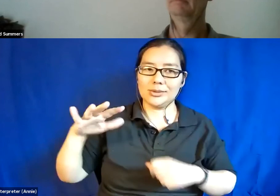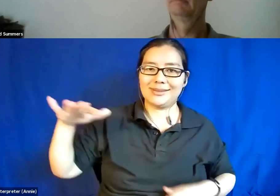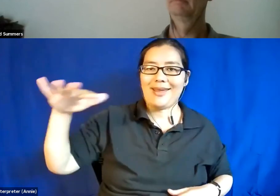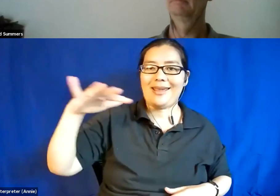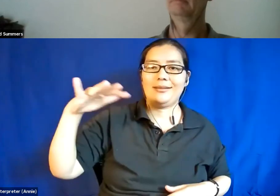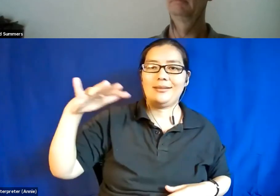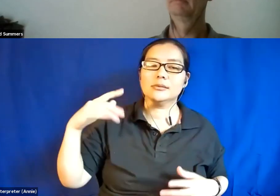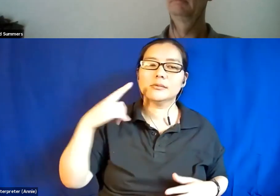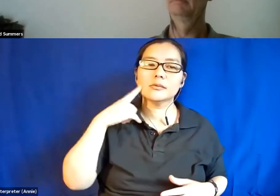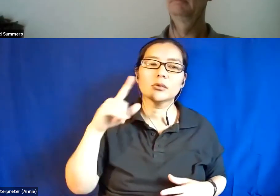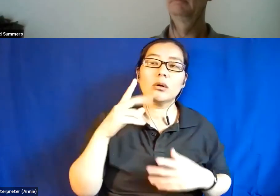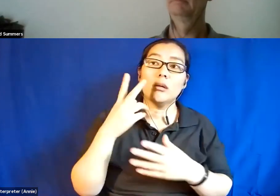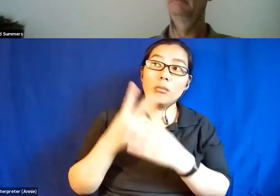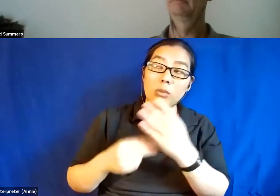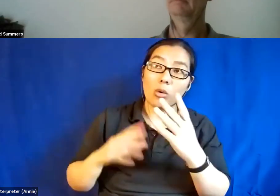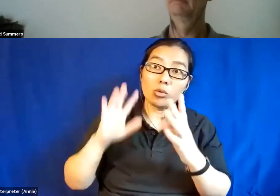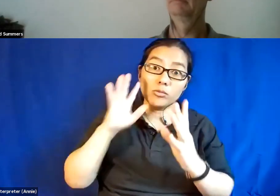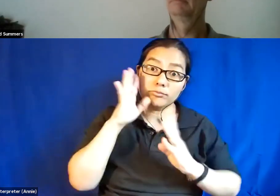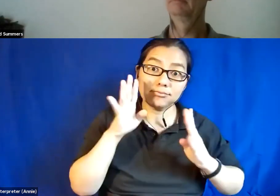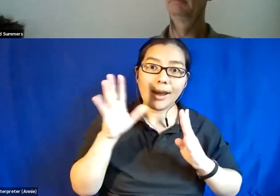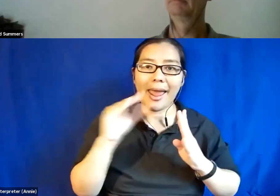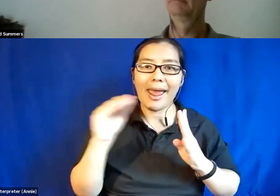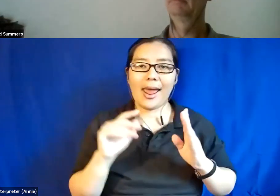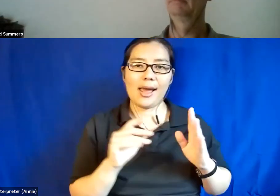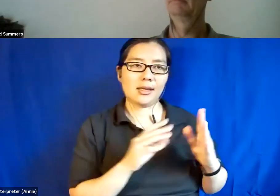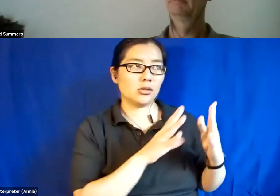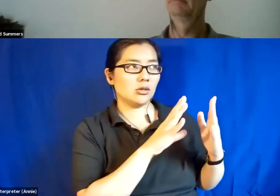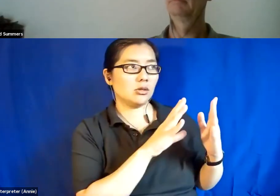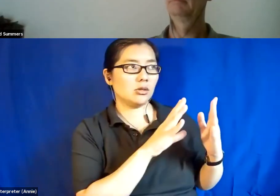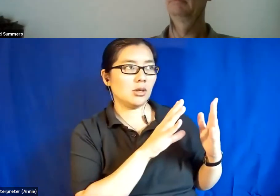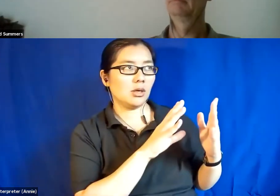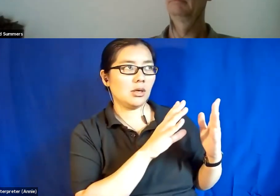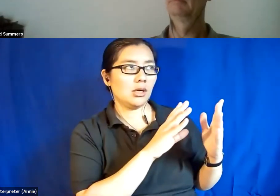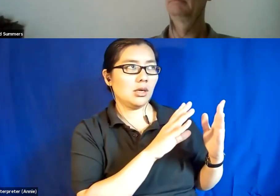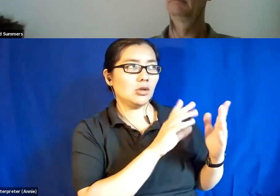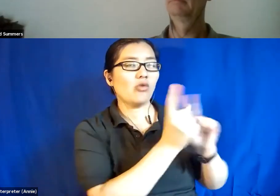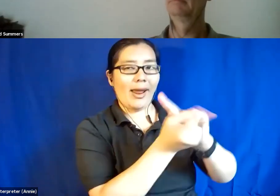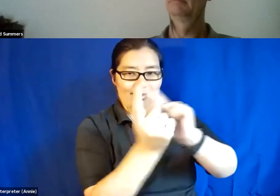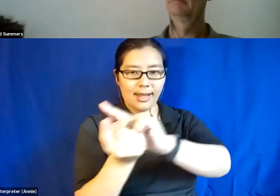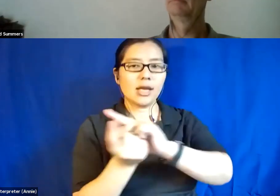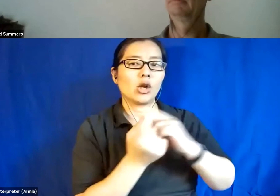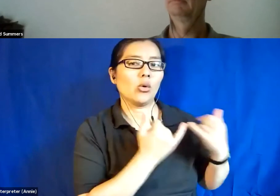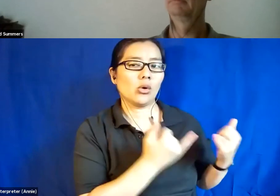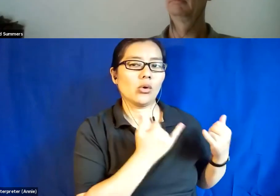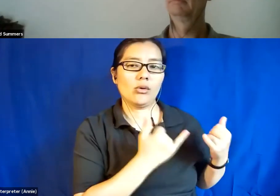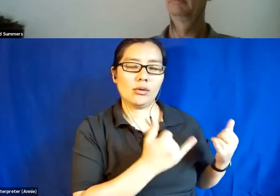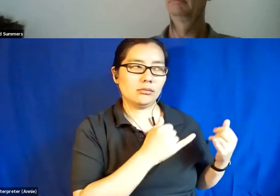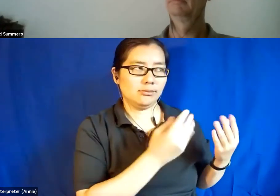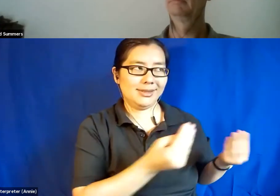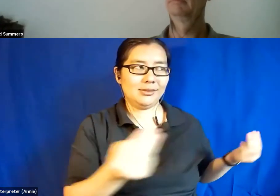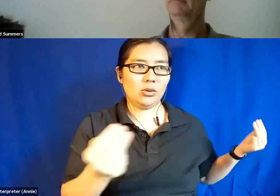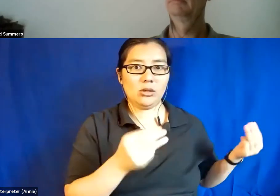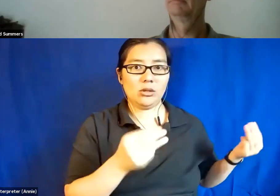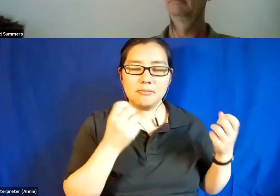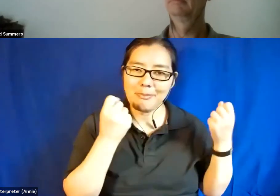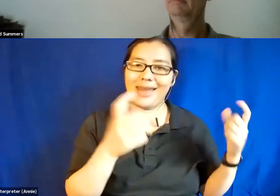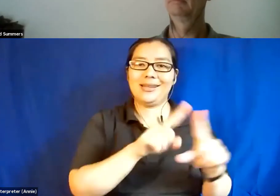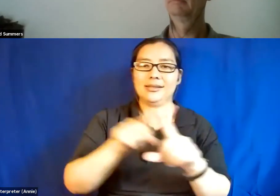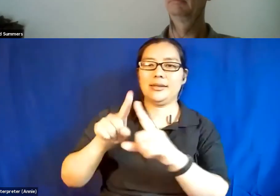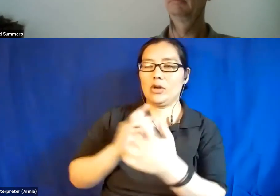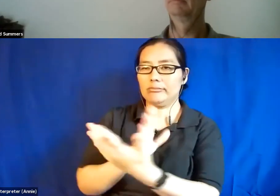authoring and rendering existing materials in multimodal ways. Joshua Miele: